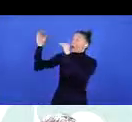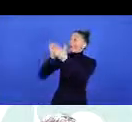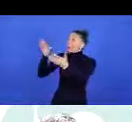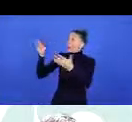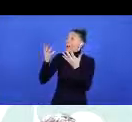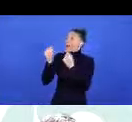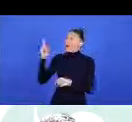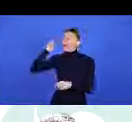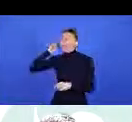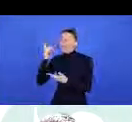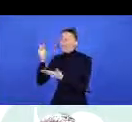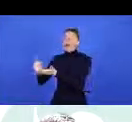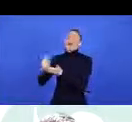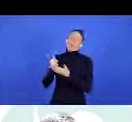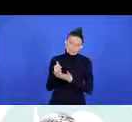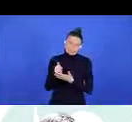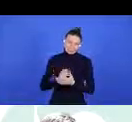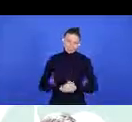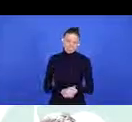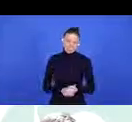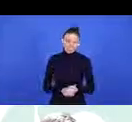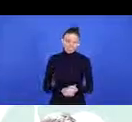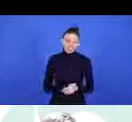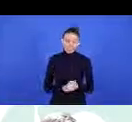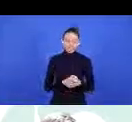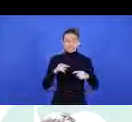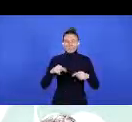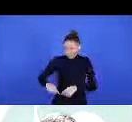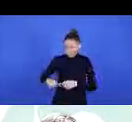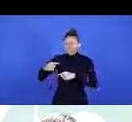rehabilitation after it, it is necessary. Involving adults with